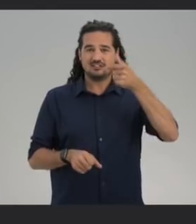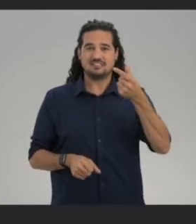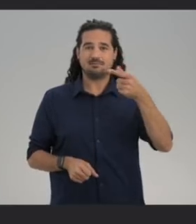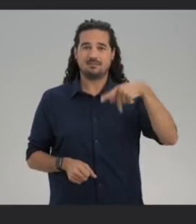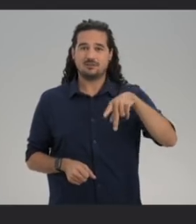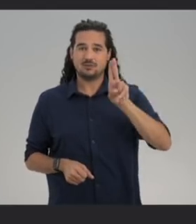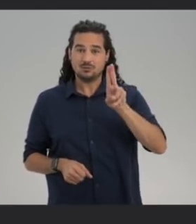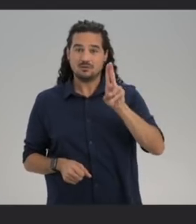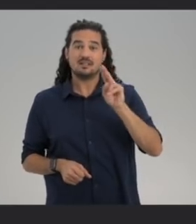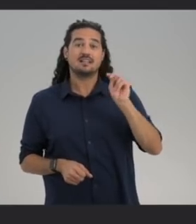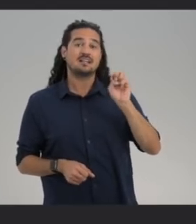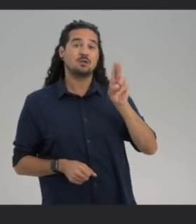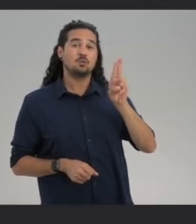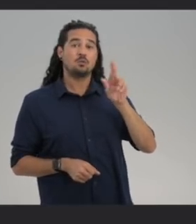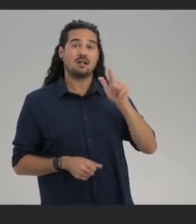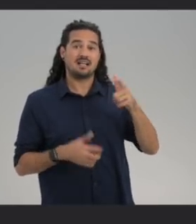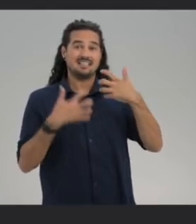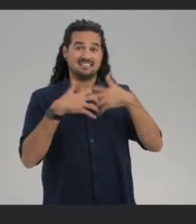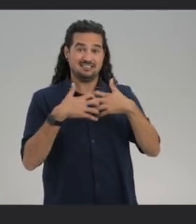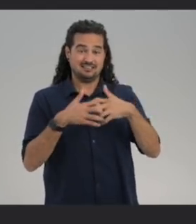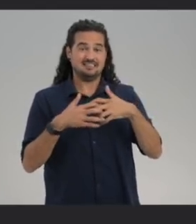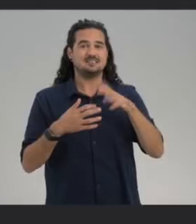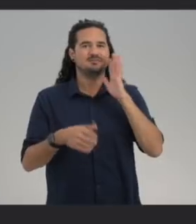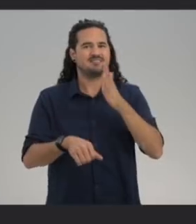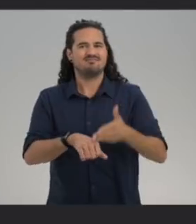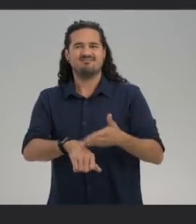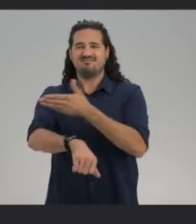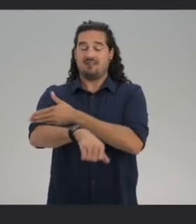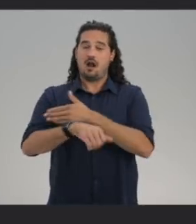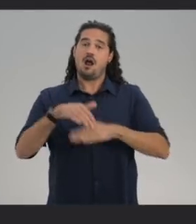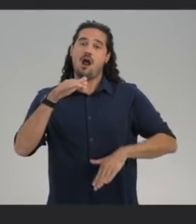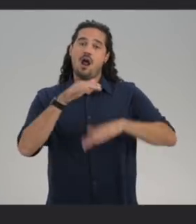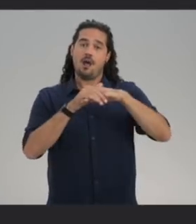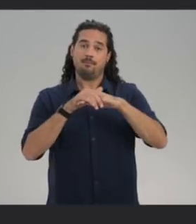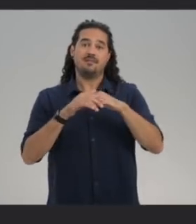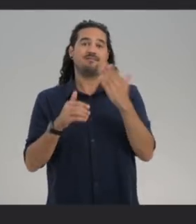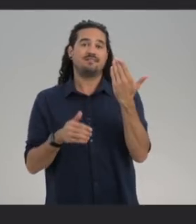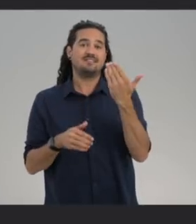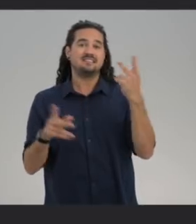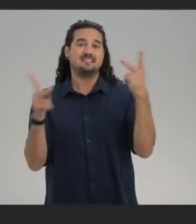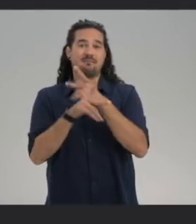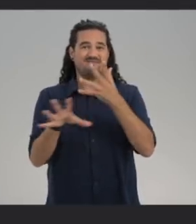and the Neural Engine that boosts ML performance up to 15 times.